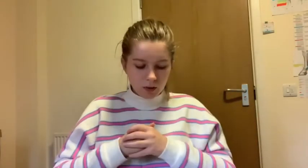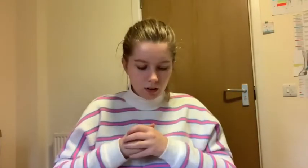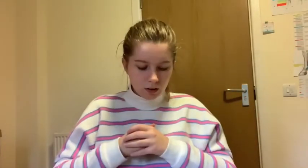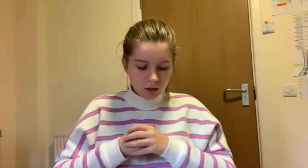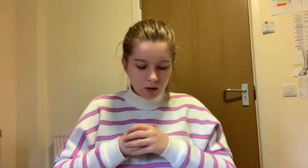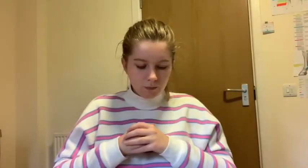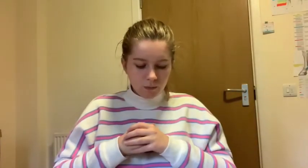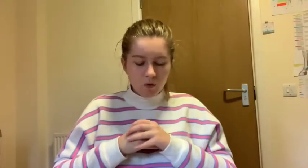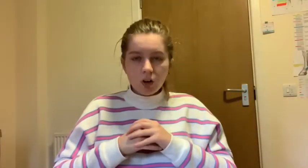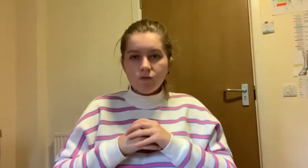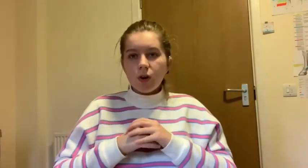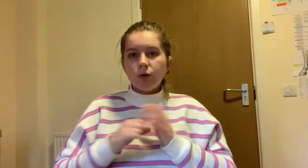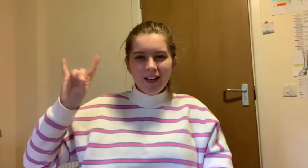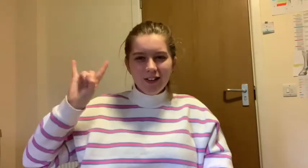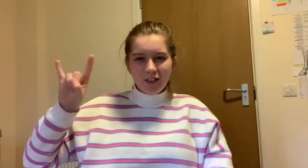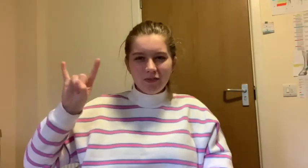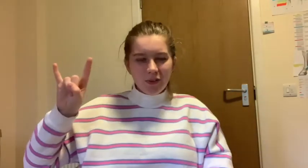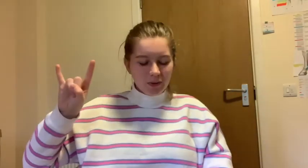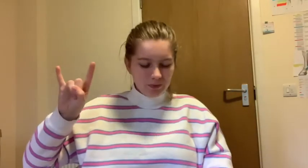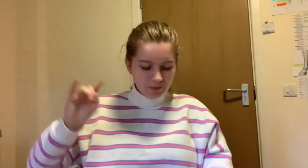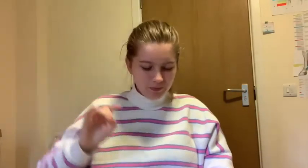"Rock and roll"